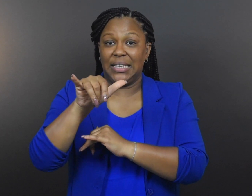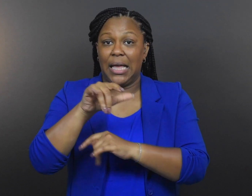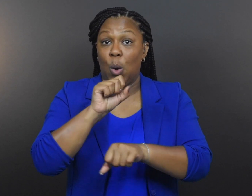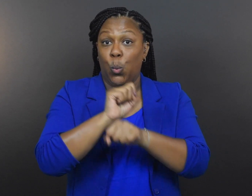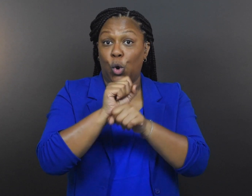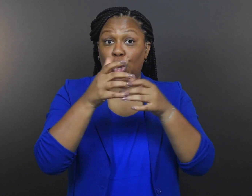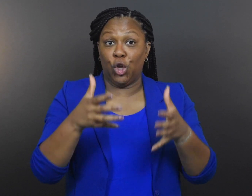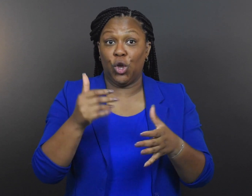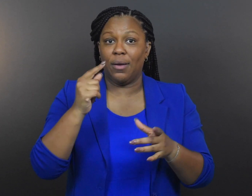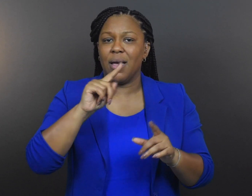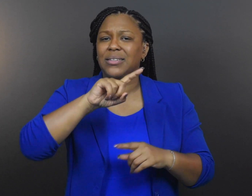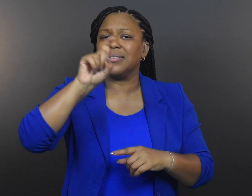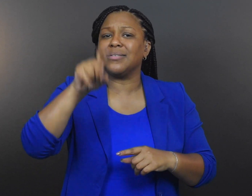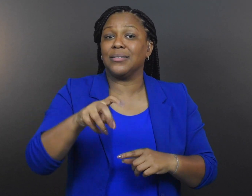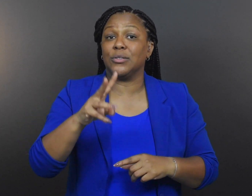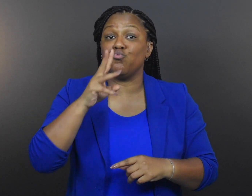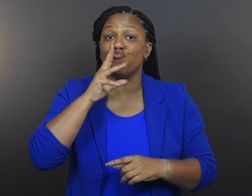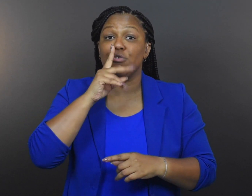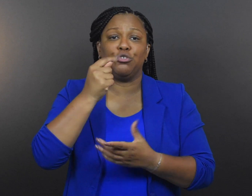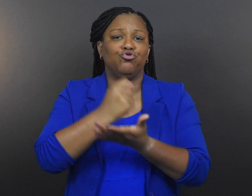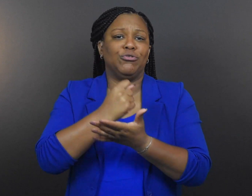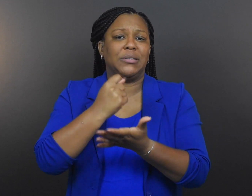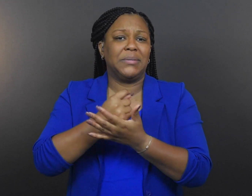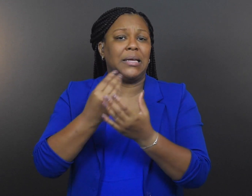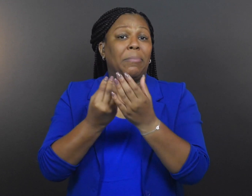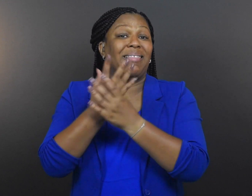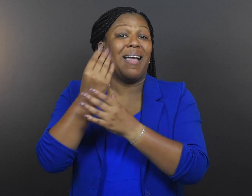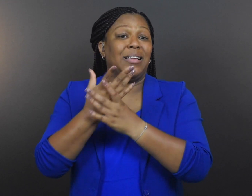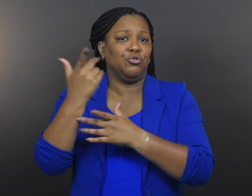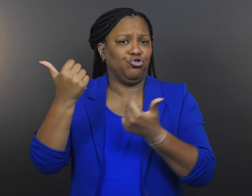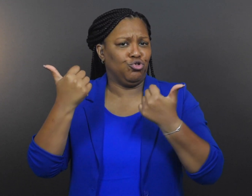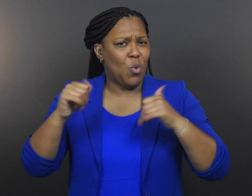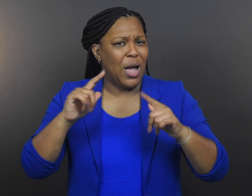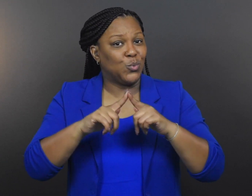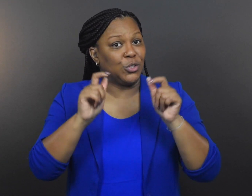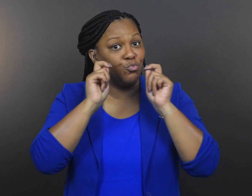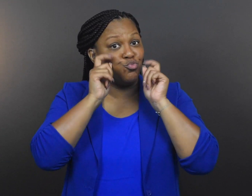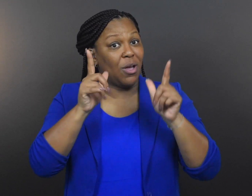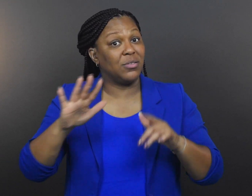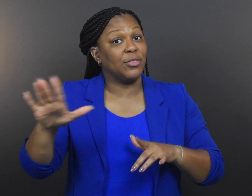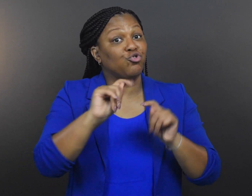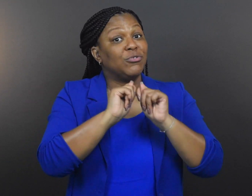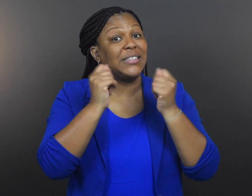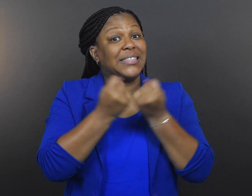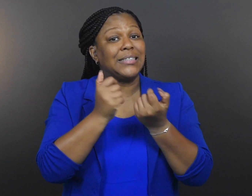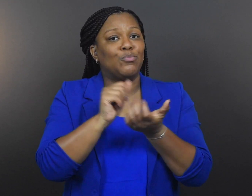water treatment plant tried to surprise their team with a snake they found while sampling.